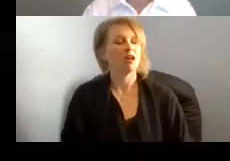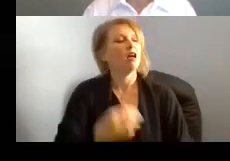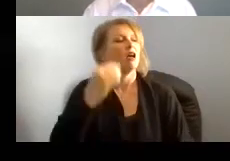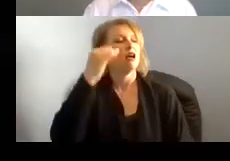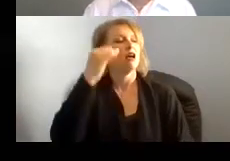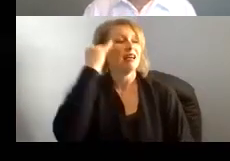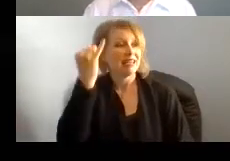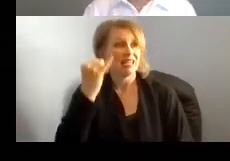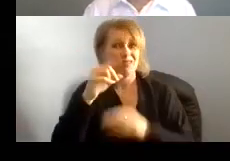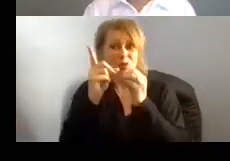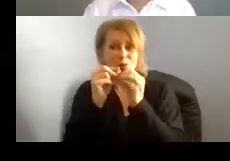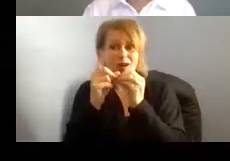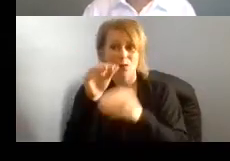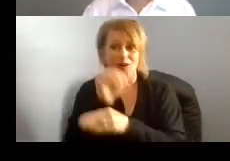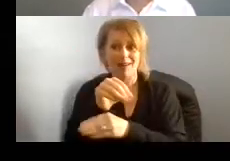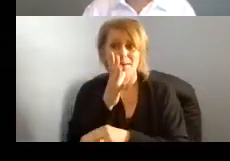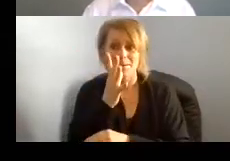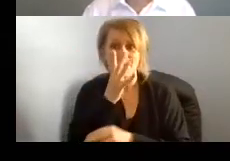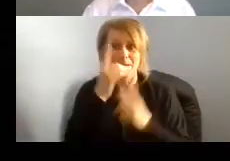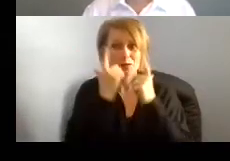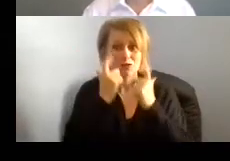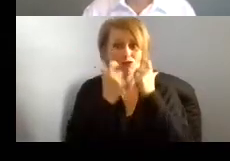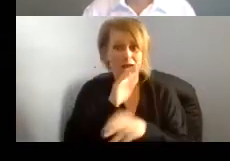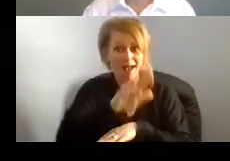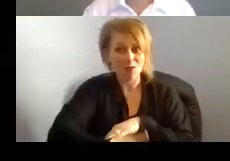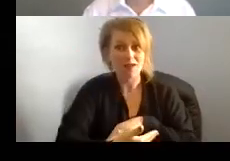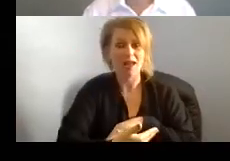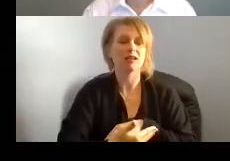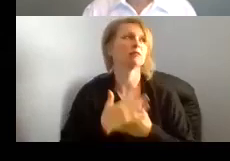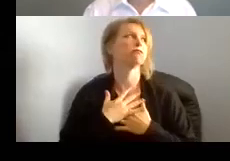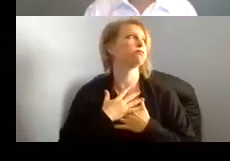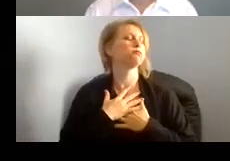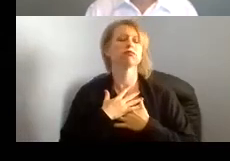Now, this boy actually had both parents still in the home, but he was